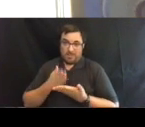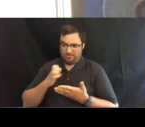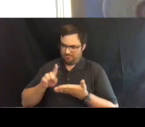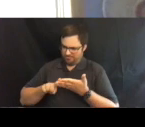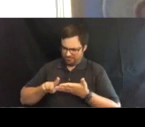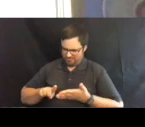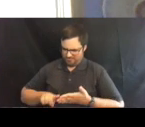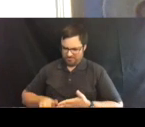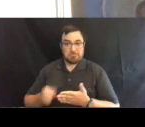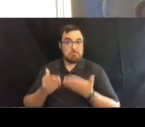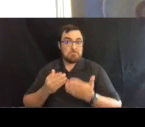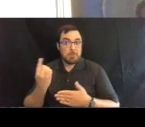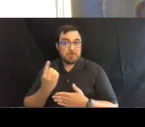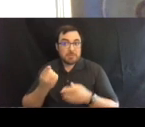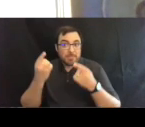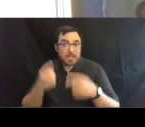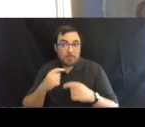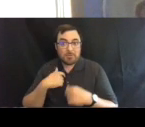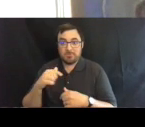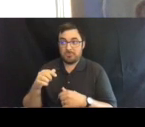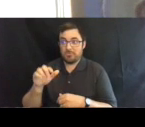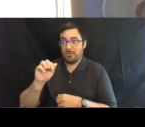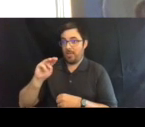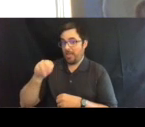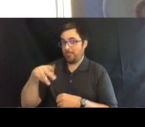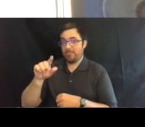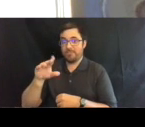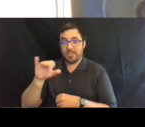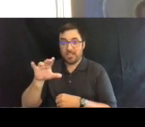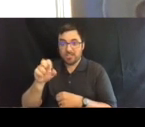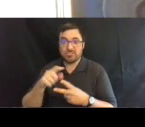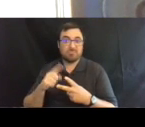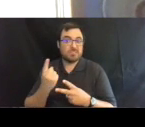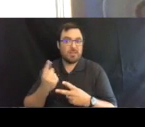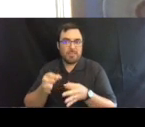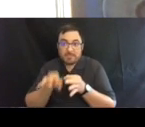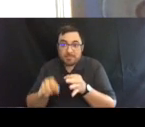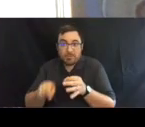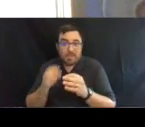Maybe something happened to their amplification, maybe something simple that you can fix right then and there so that the rest